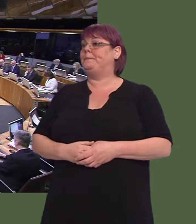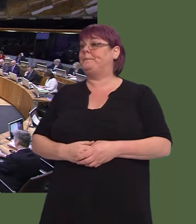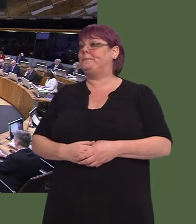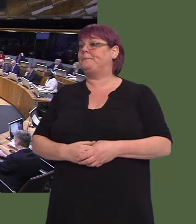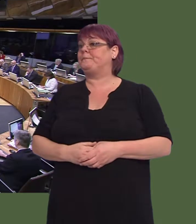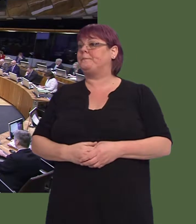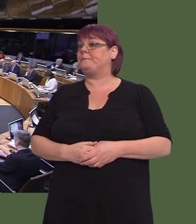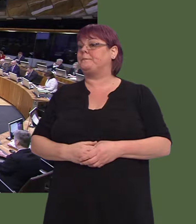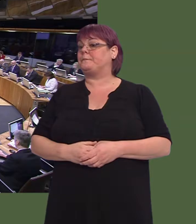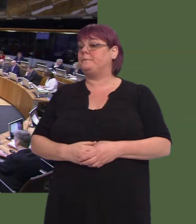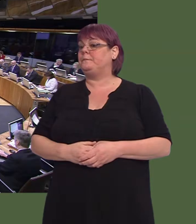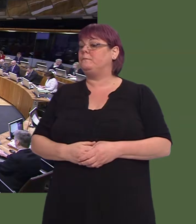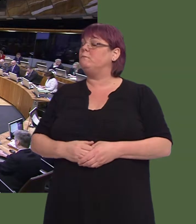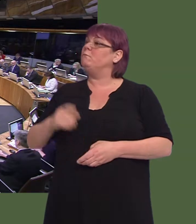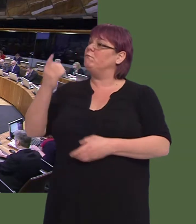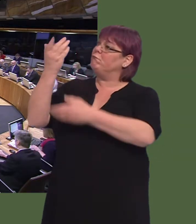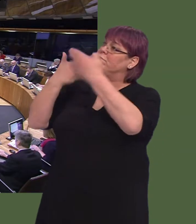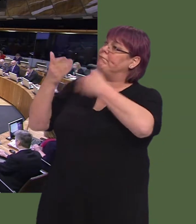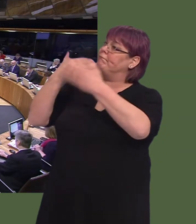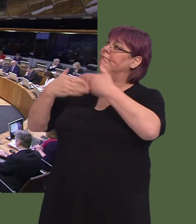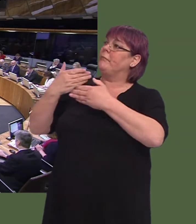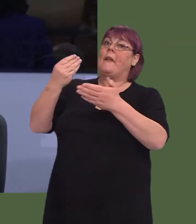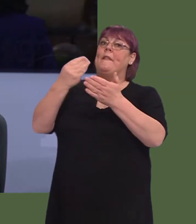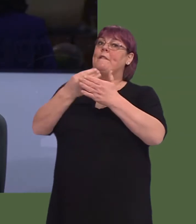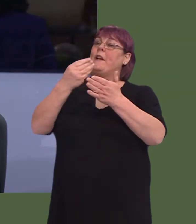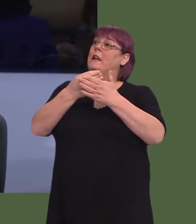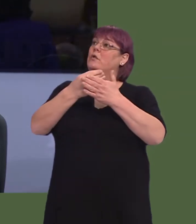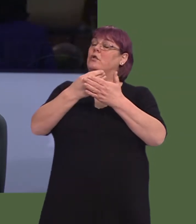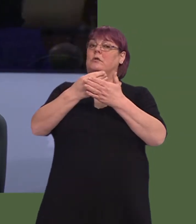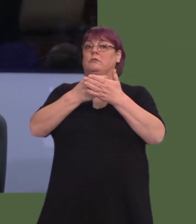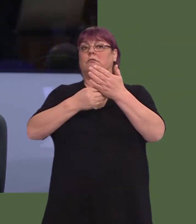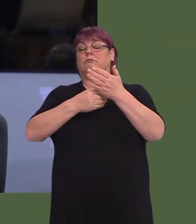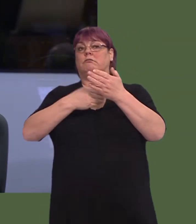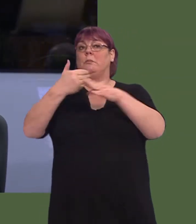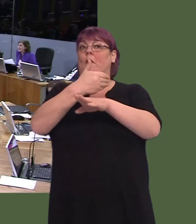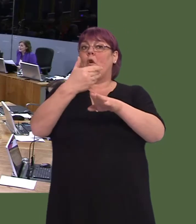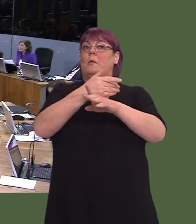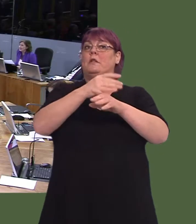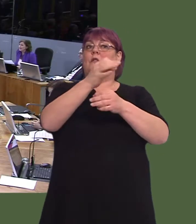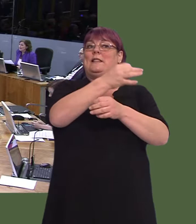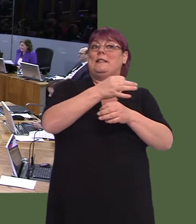Will the First Minister make a statement on the financial performance of town and community councils in Wales? OAQ51732 Carwyn Jones AM: Yes.